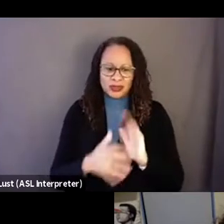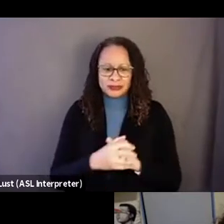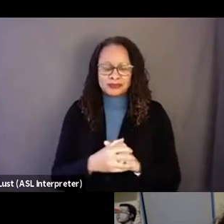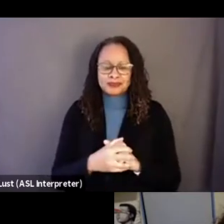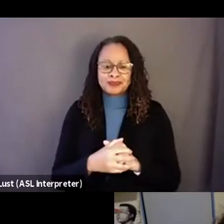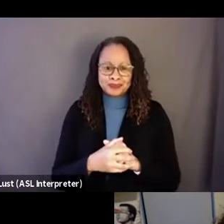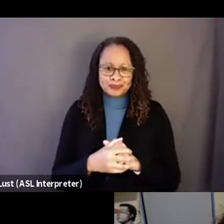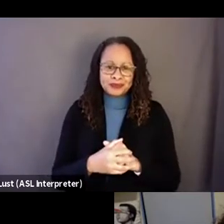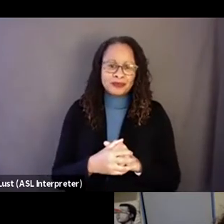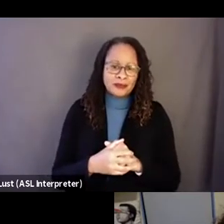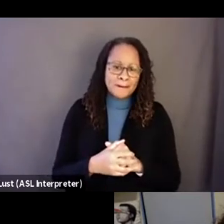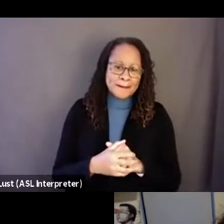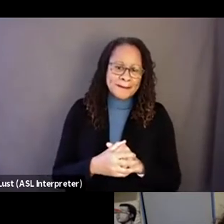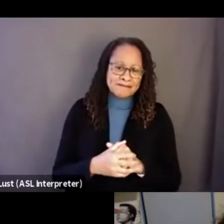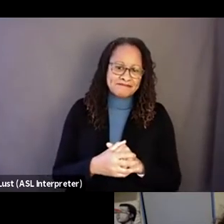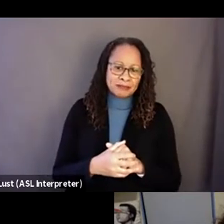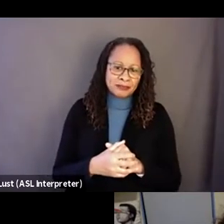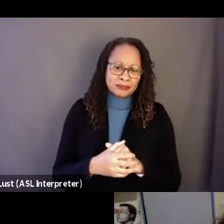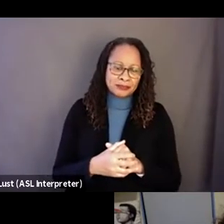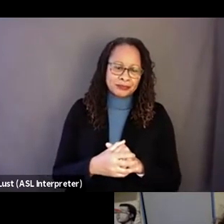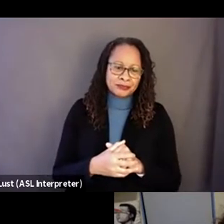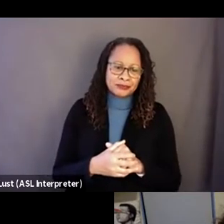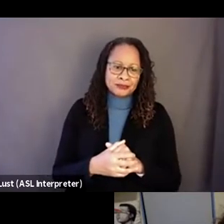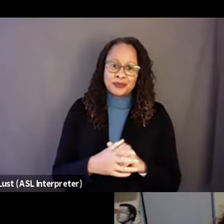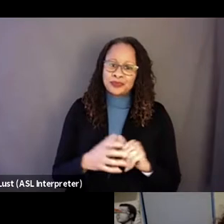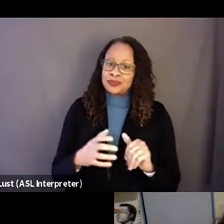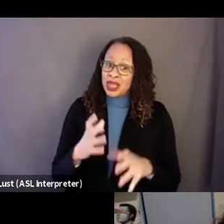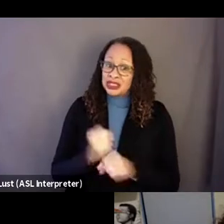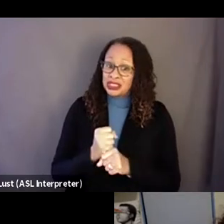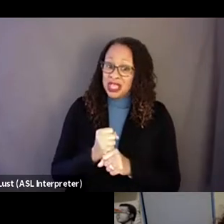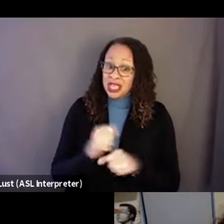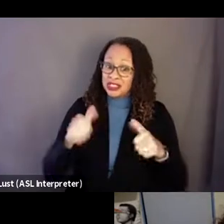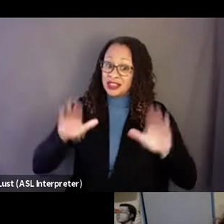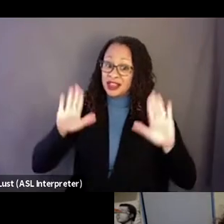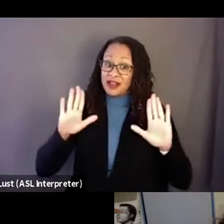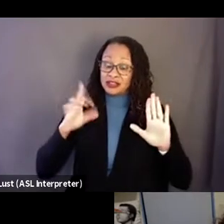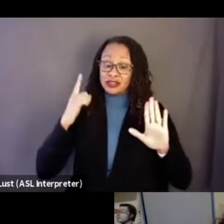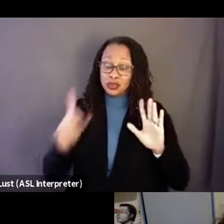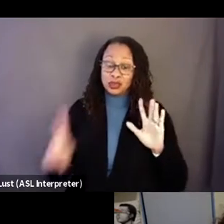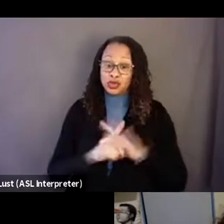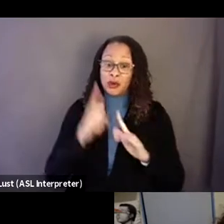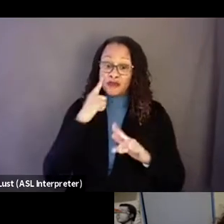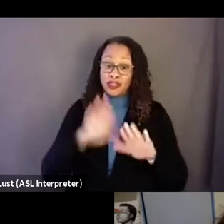Just how it takes sacrifice to show up for their kids, given how much they work but they still